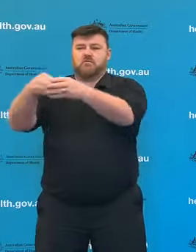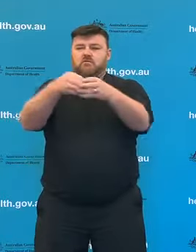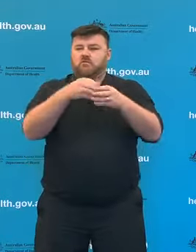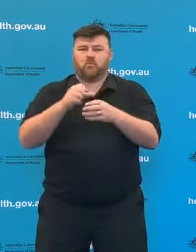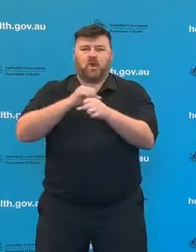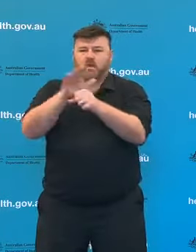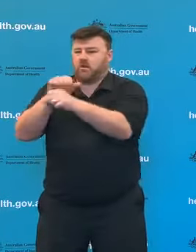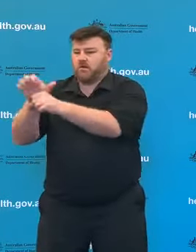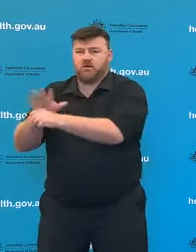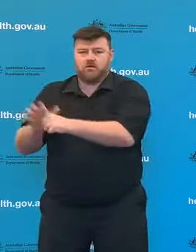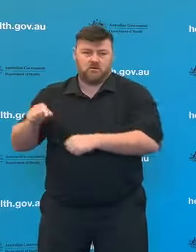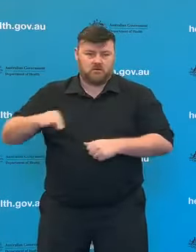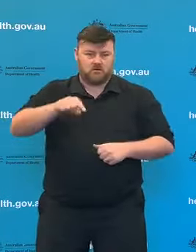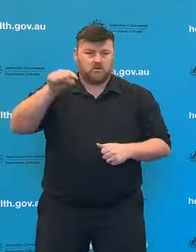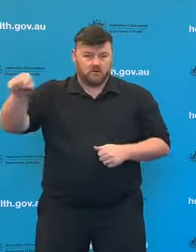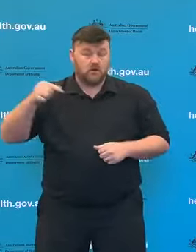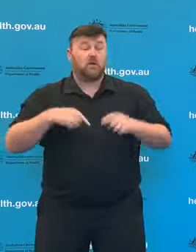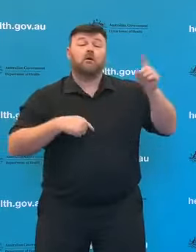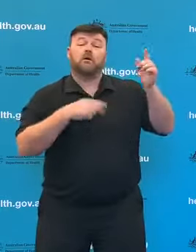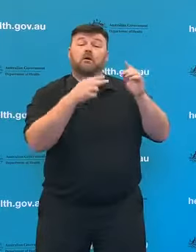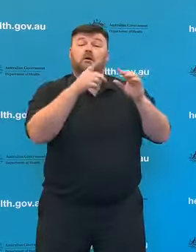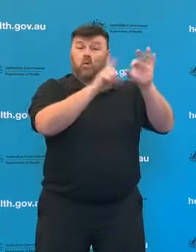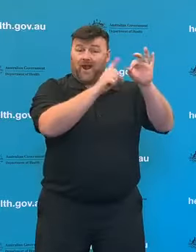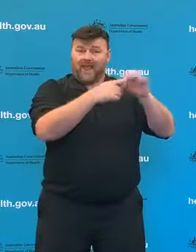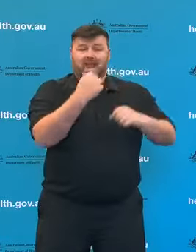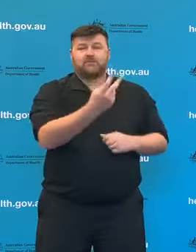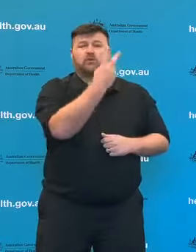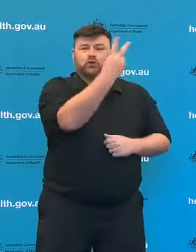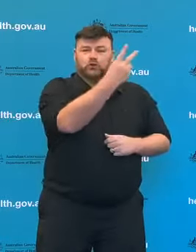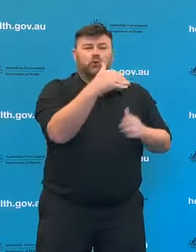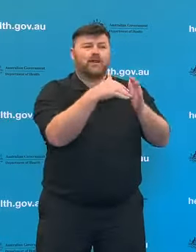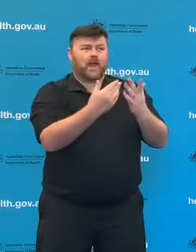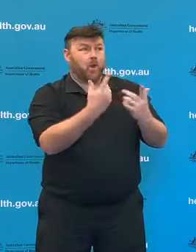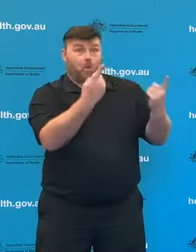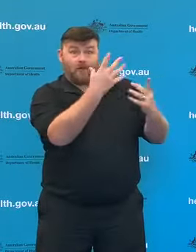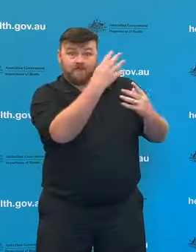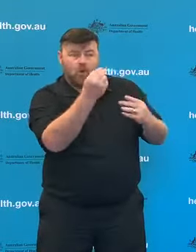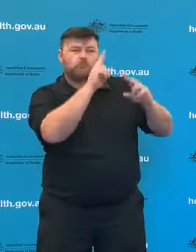new cases reported in Queensland, which are currently under investigation.